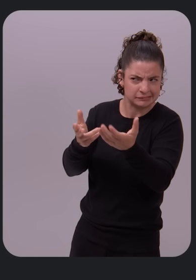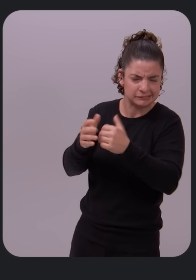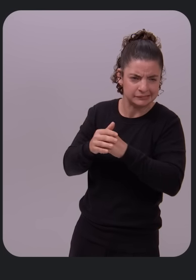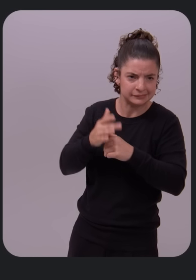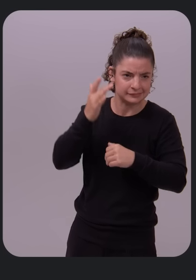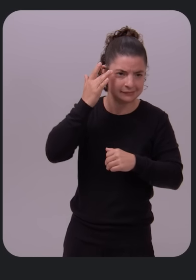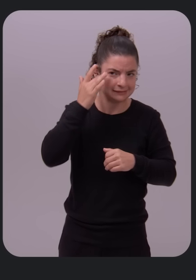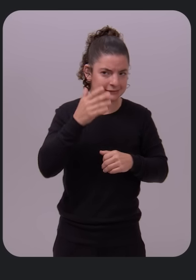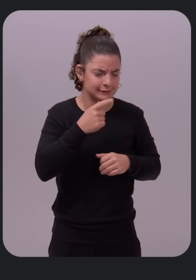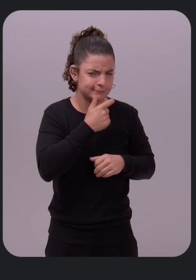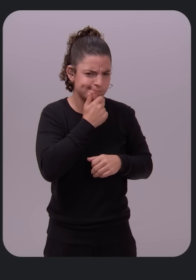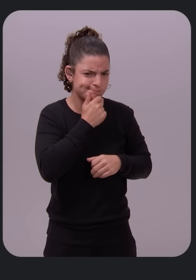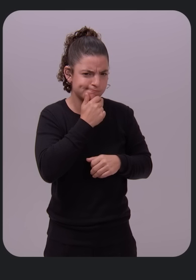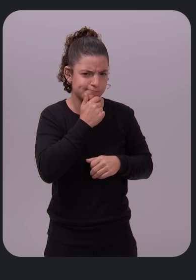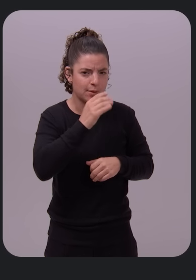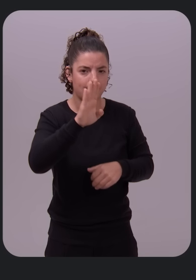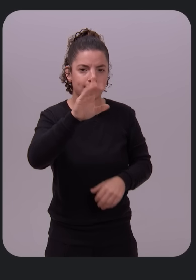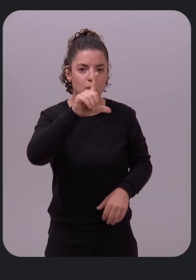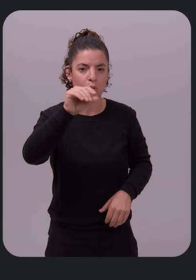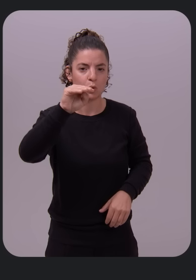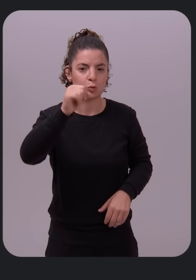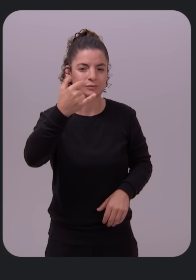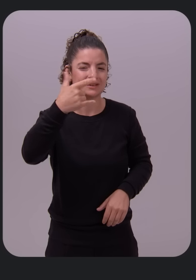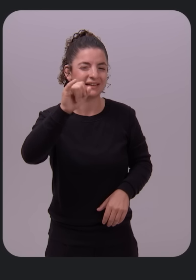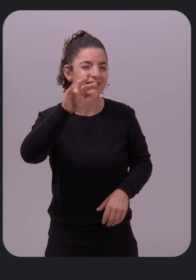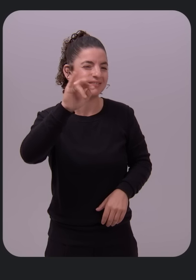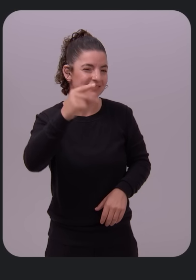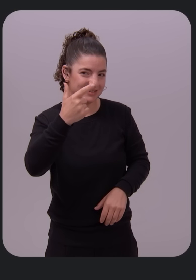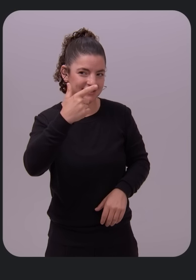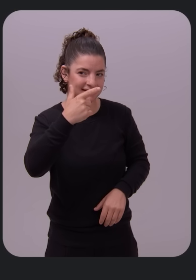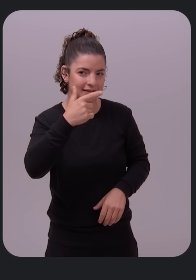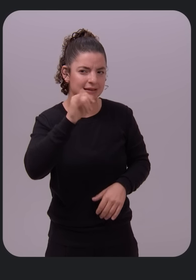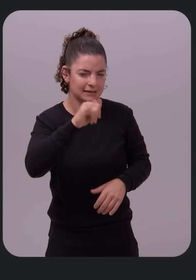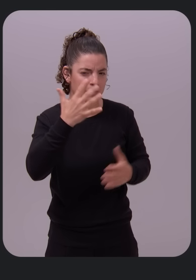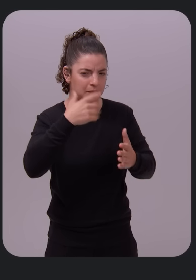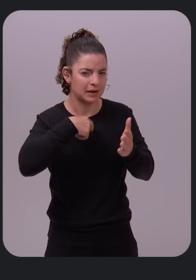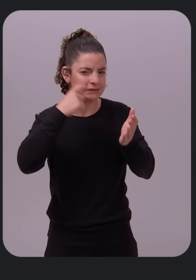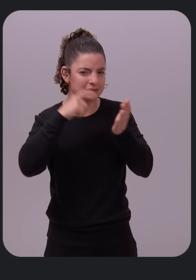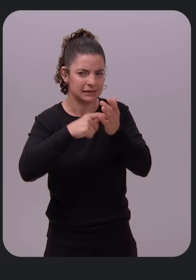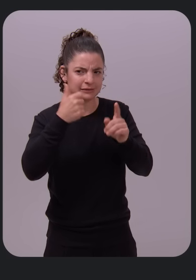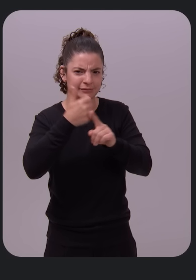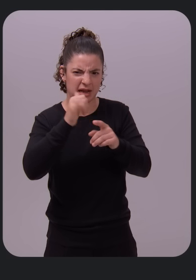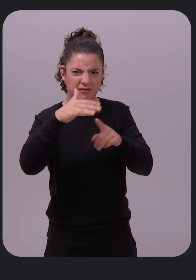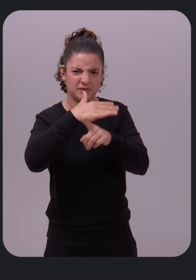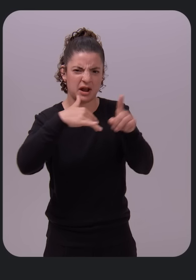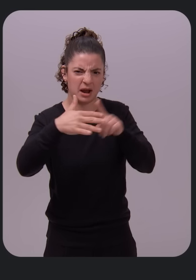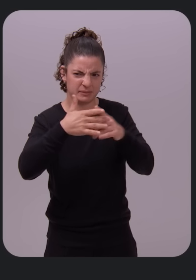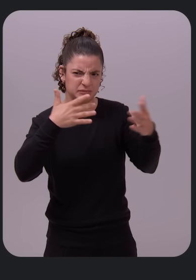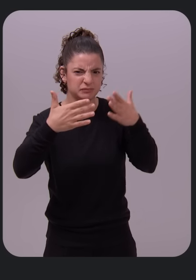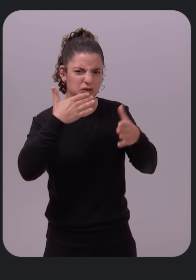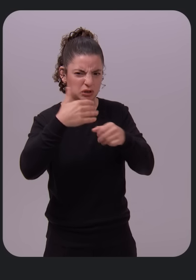Hmm, that might have been Bloomsgiving. From what I can tell, it's a vibrant coffee shop on Castro Street. Great memory.